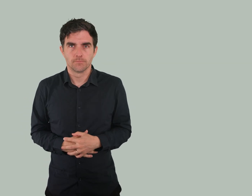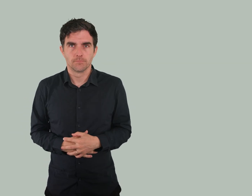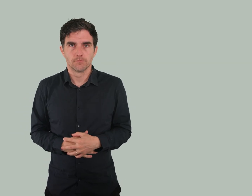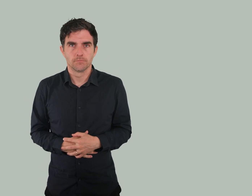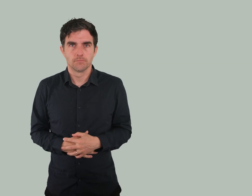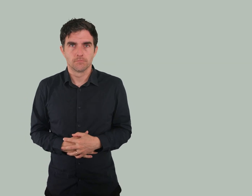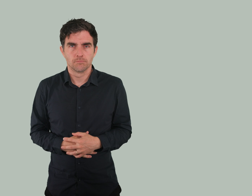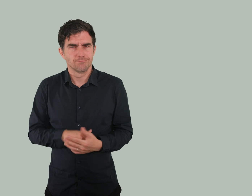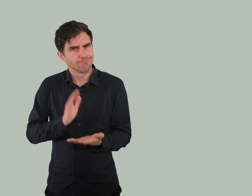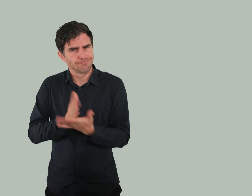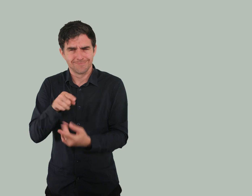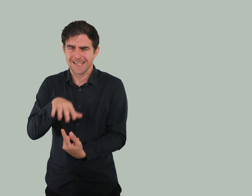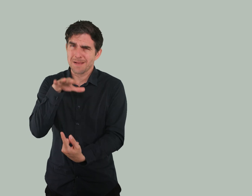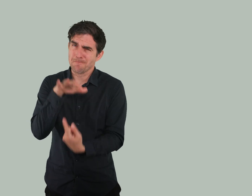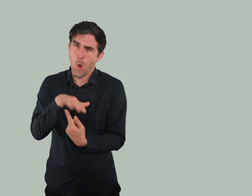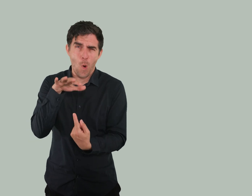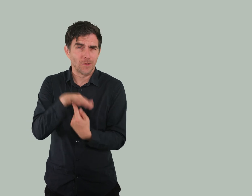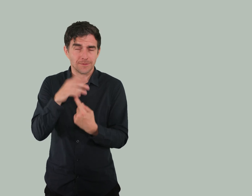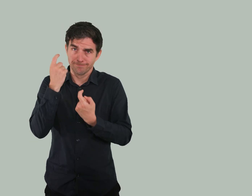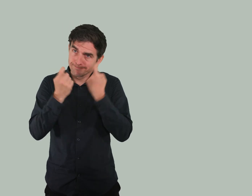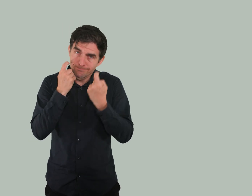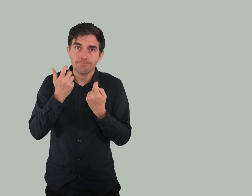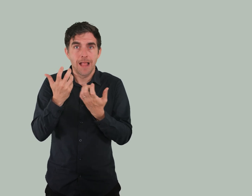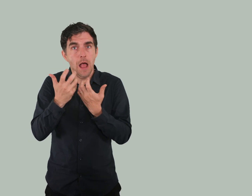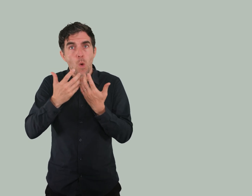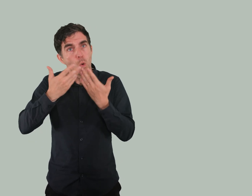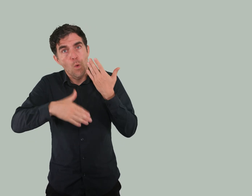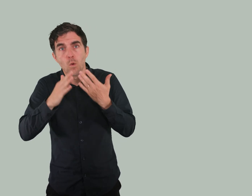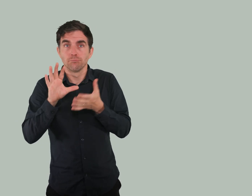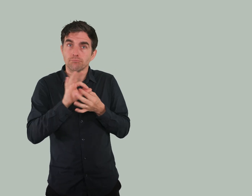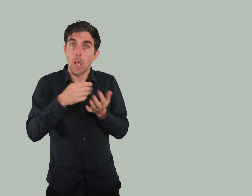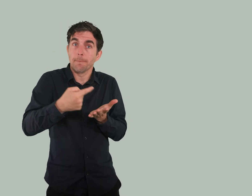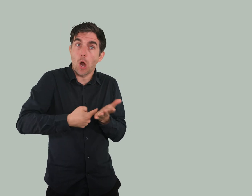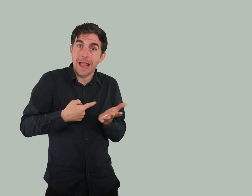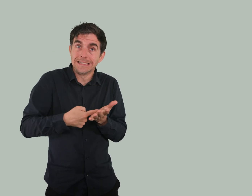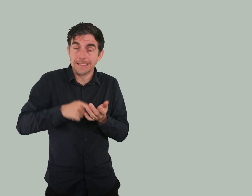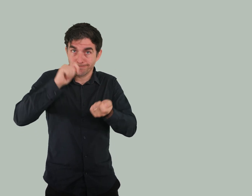259. That has important implications for policy.